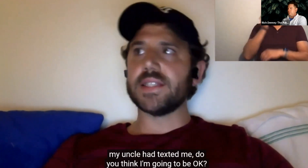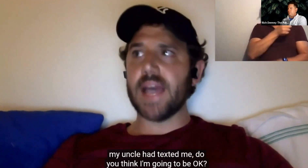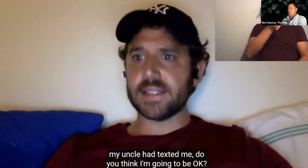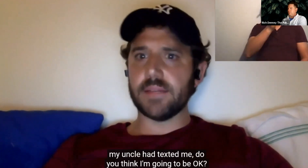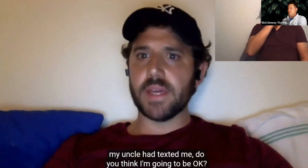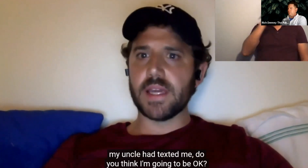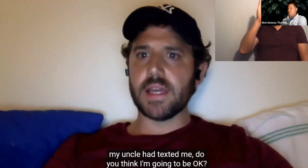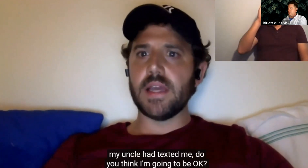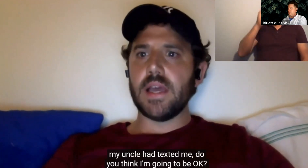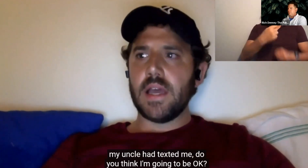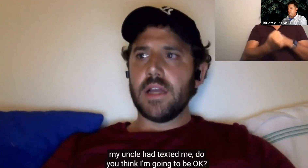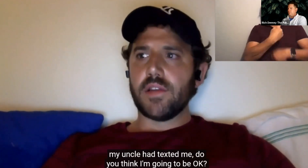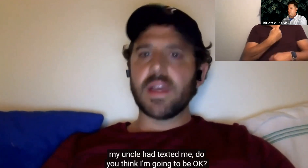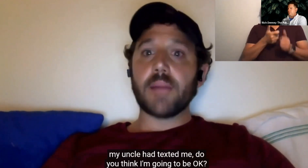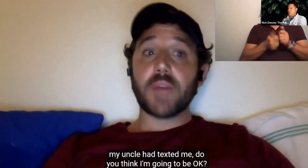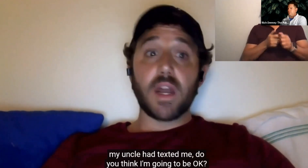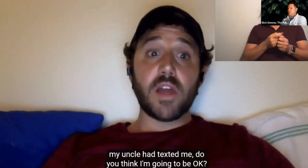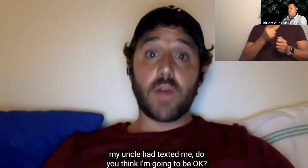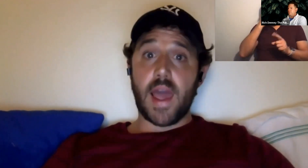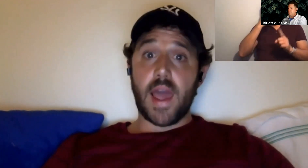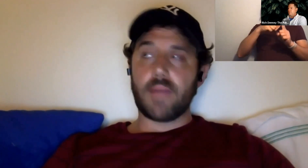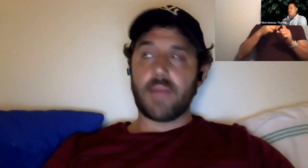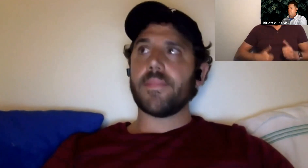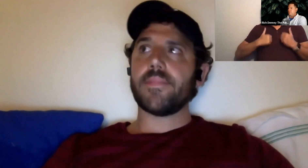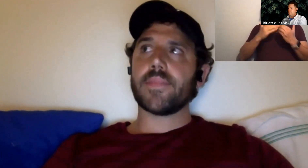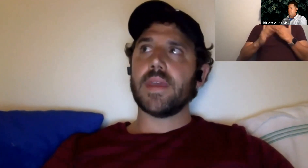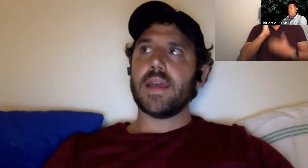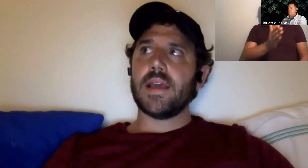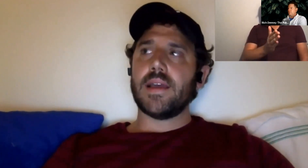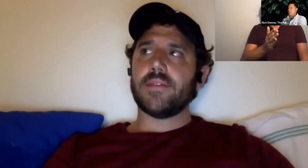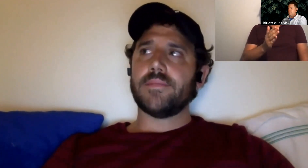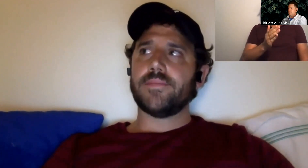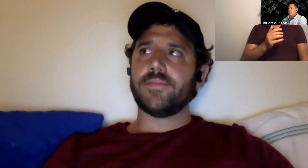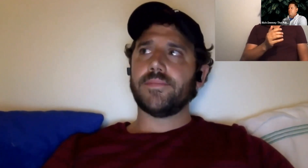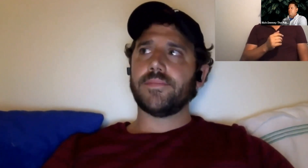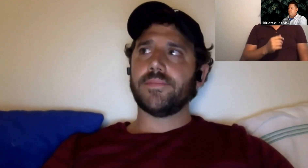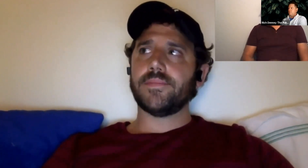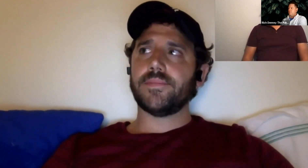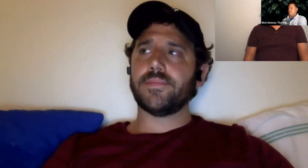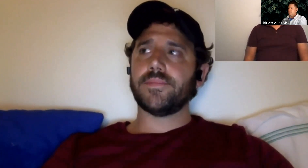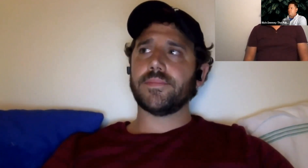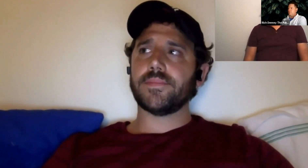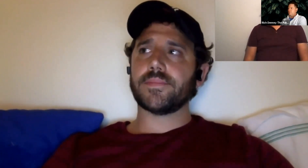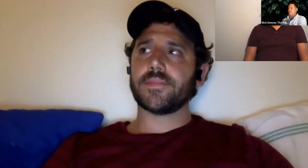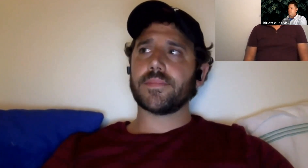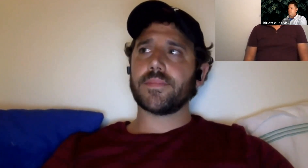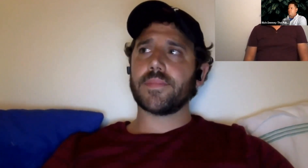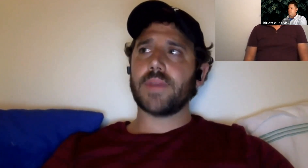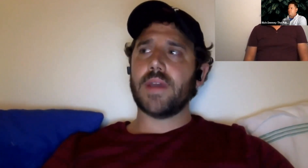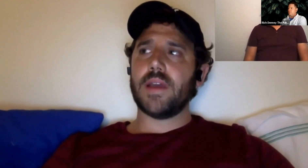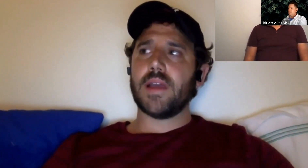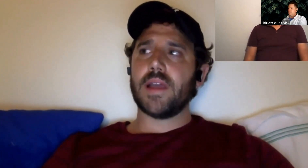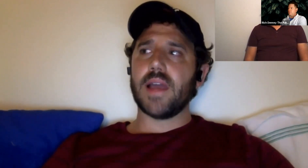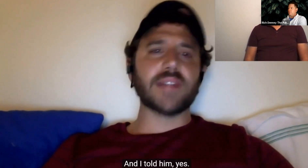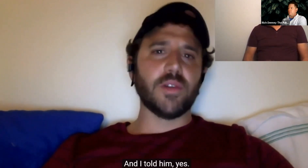texted me, "Do you think I'm gonna be okay?" And I told him